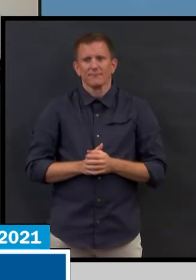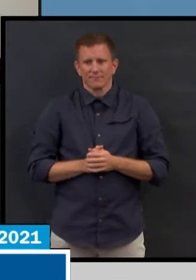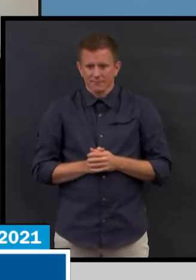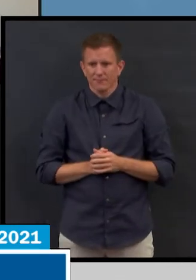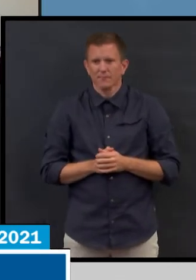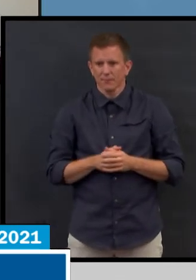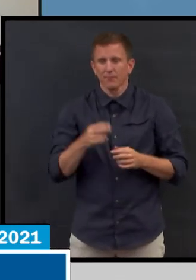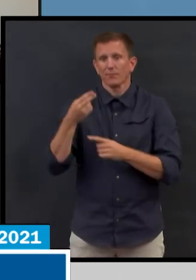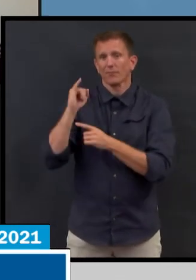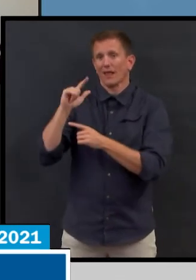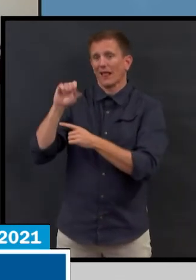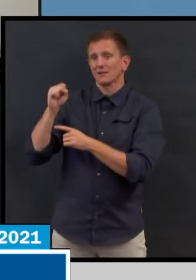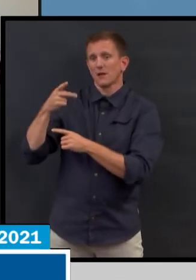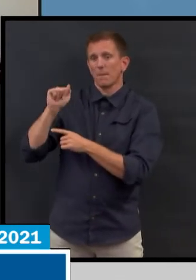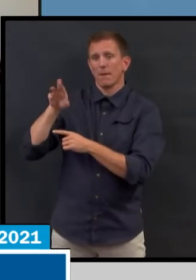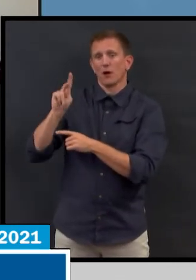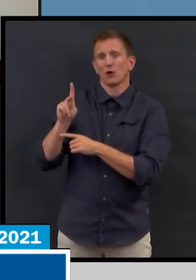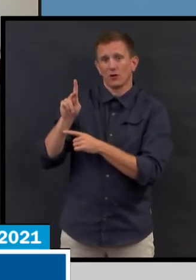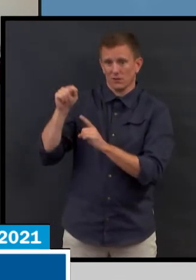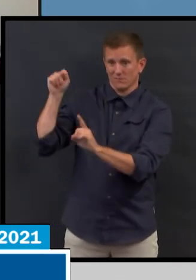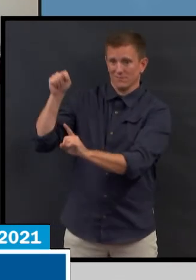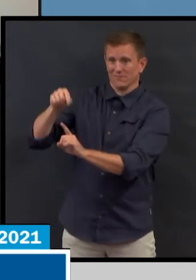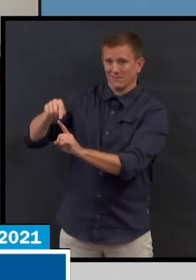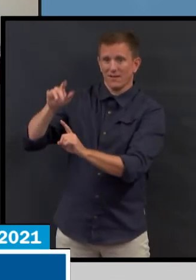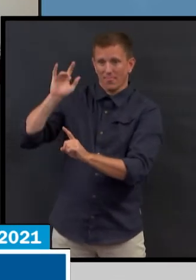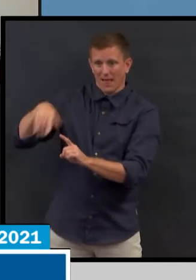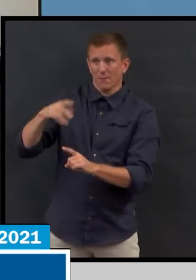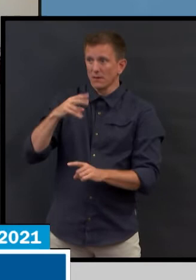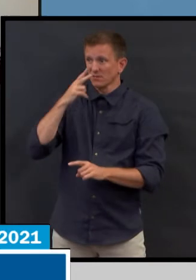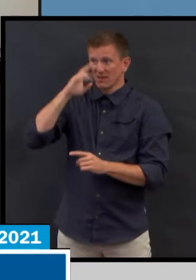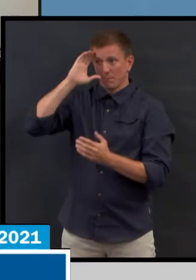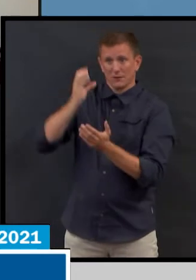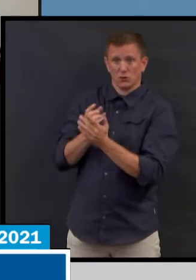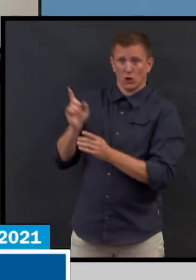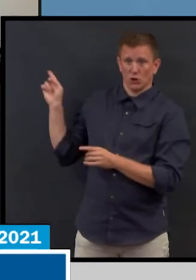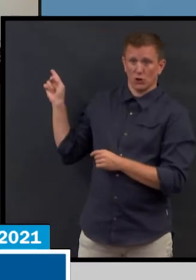for these improvements is shown on the image on the on this slide uh demolition of the